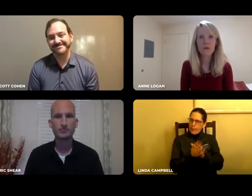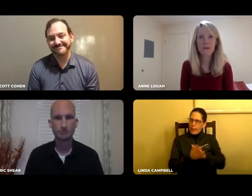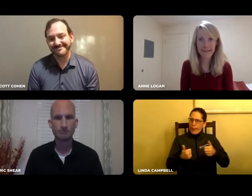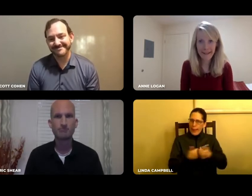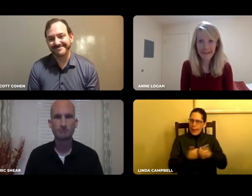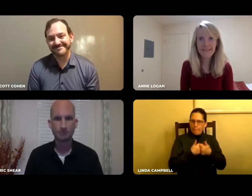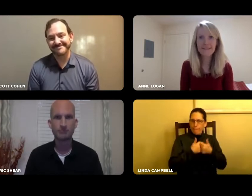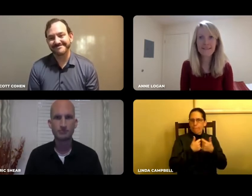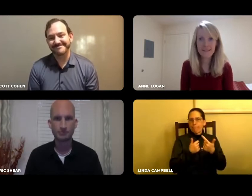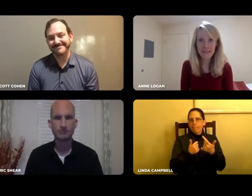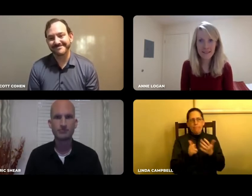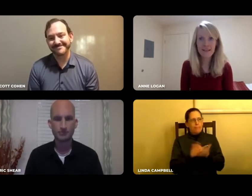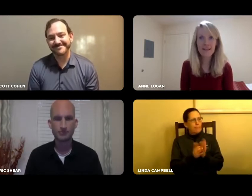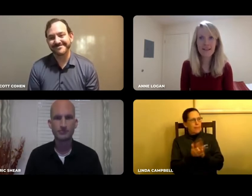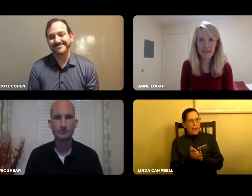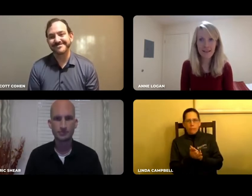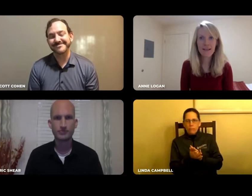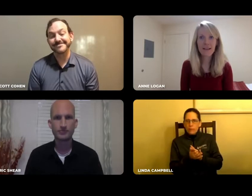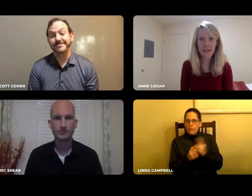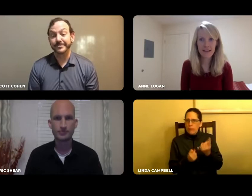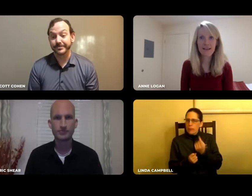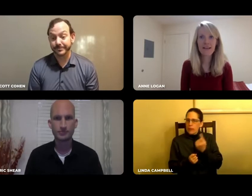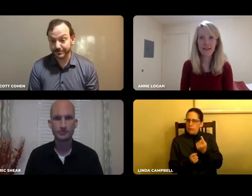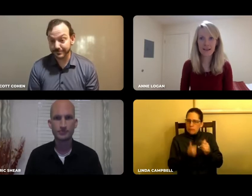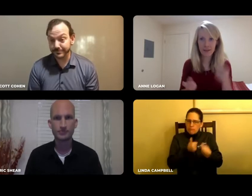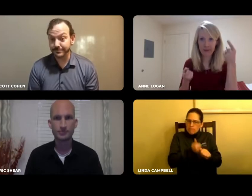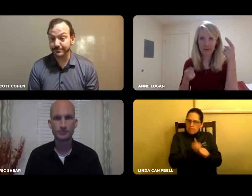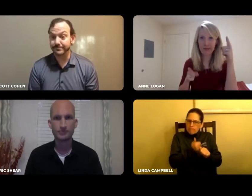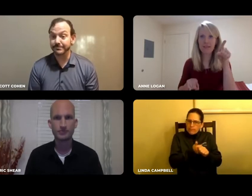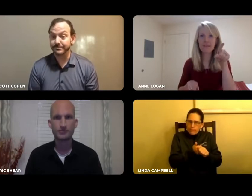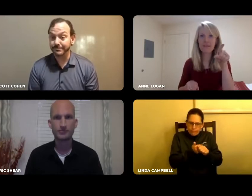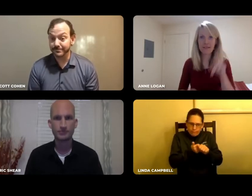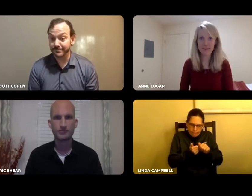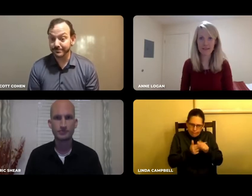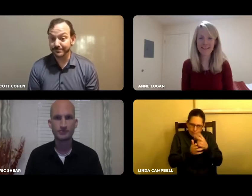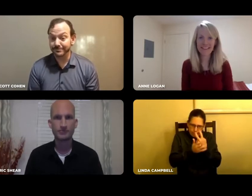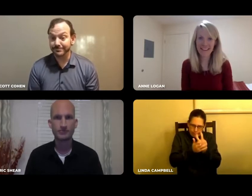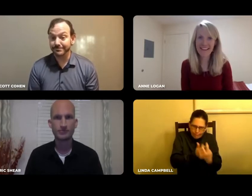Make it a game, or something where a child dives into themself.